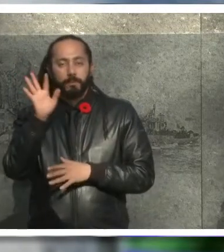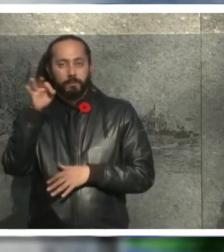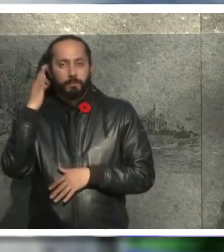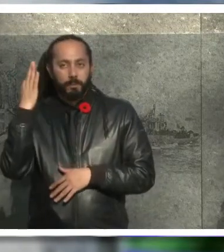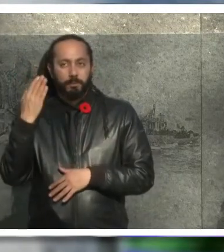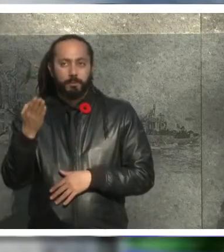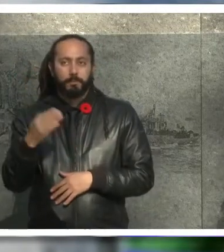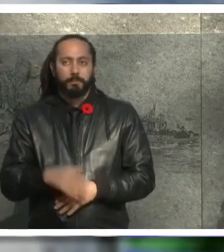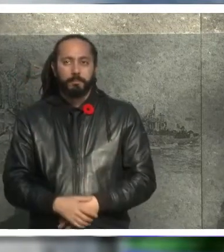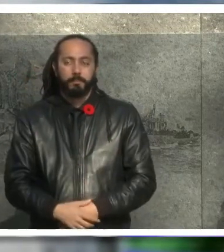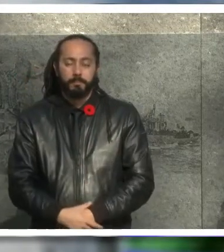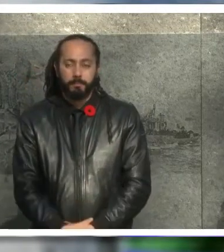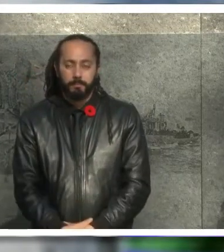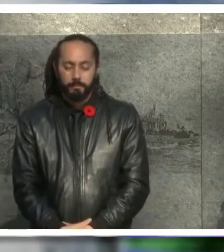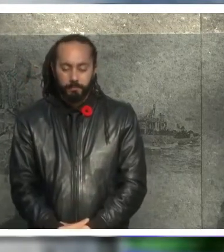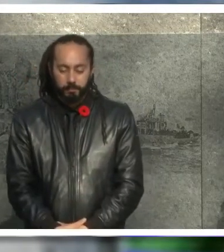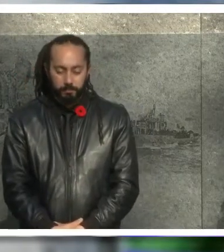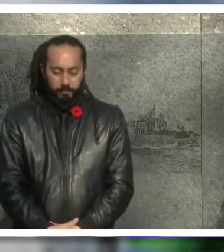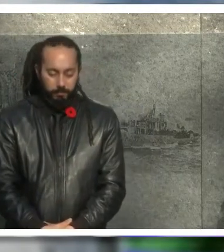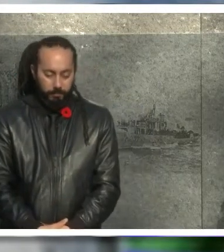(Speaks French)